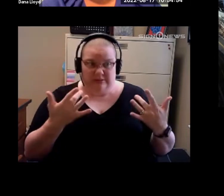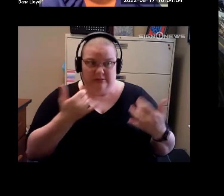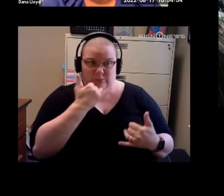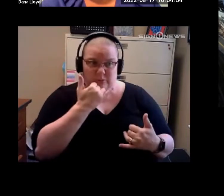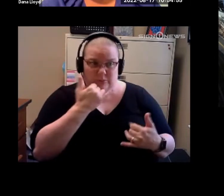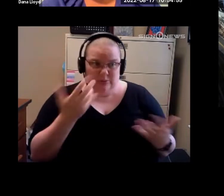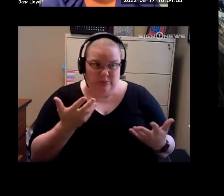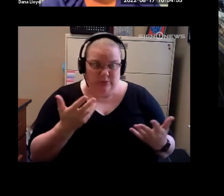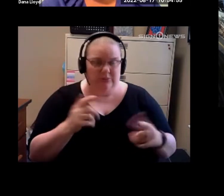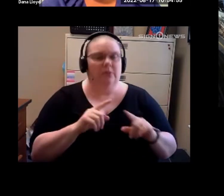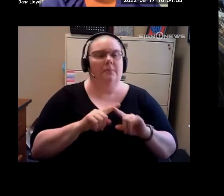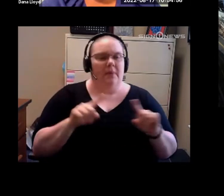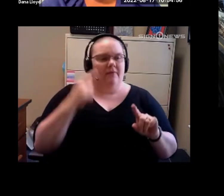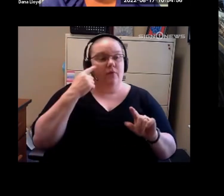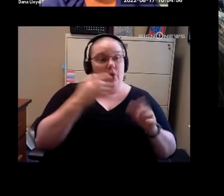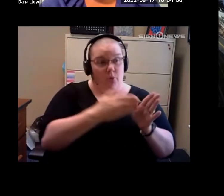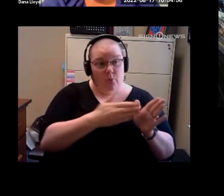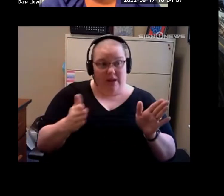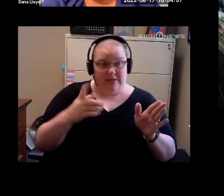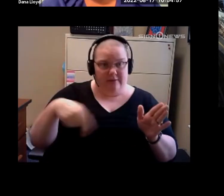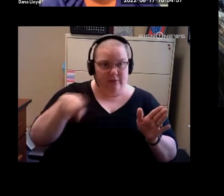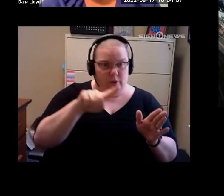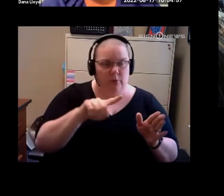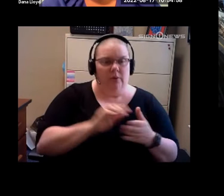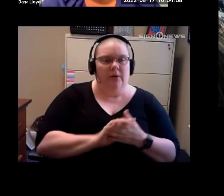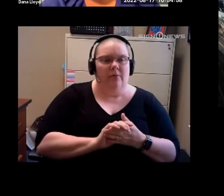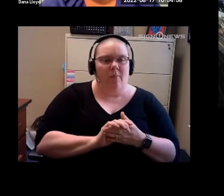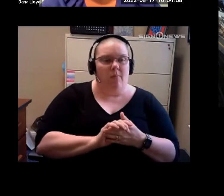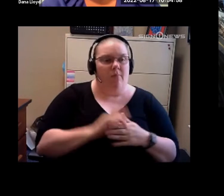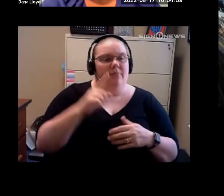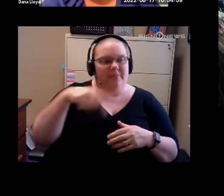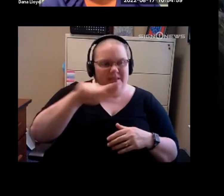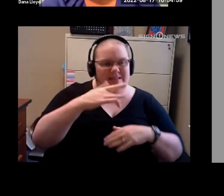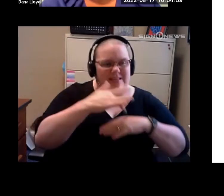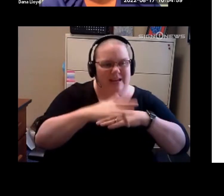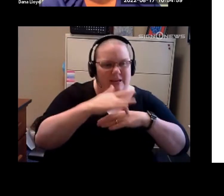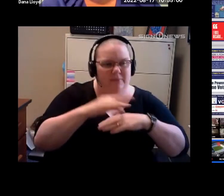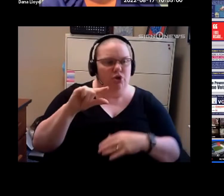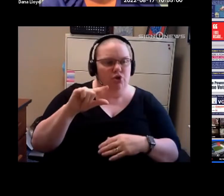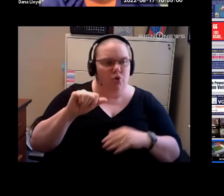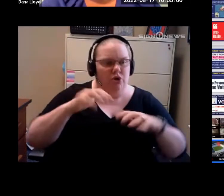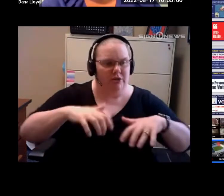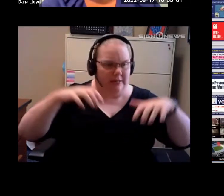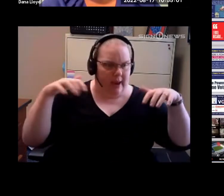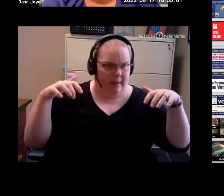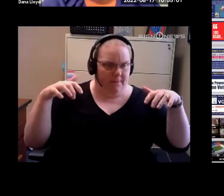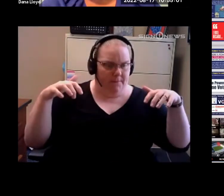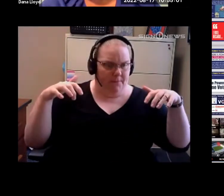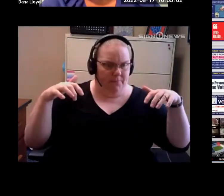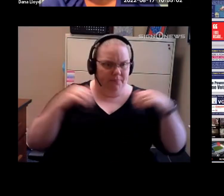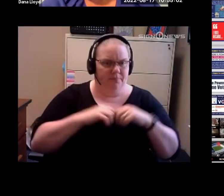but for the for the rest of you this is the empty Georgia Stadium right we're trying it again